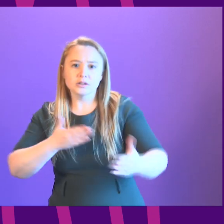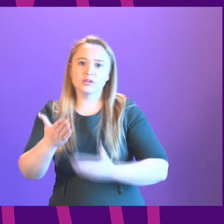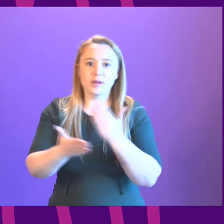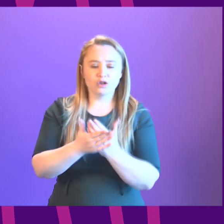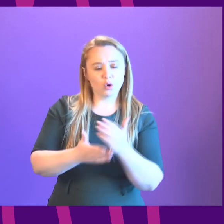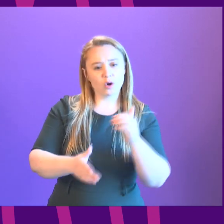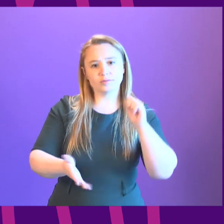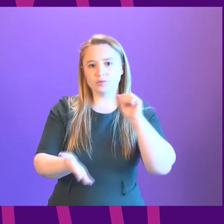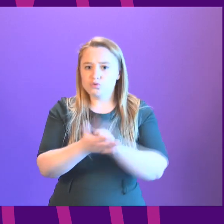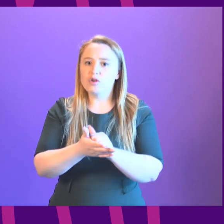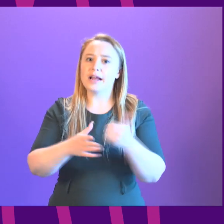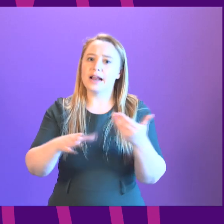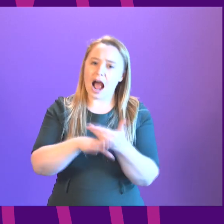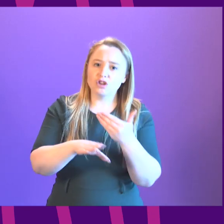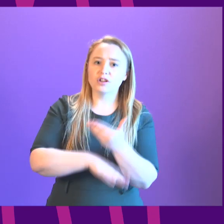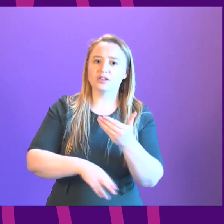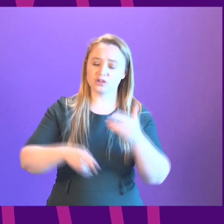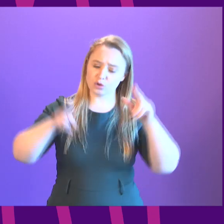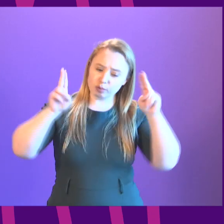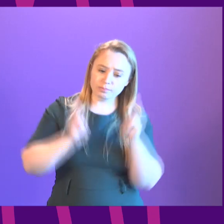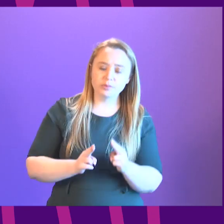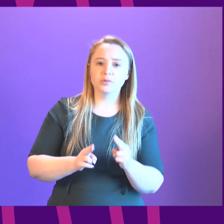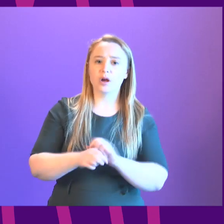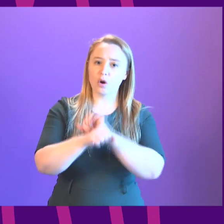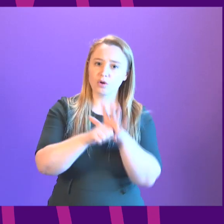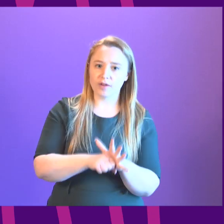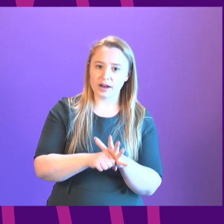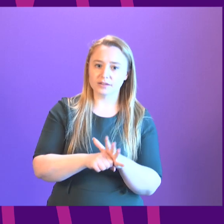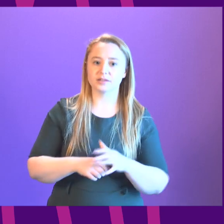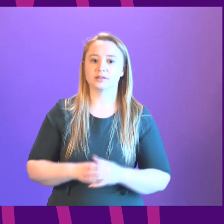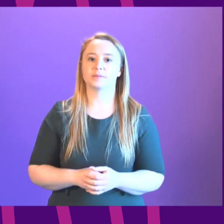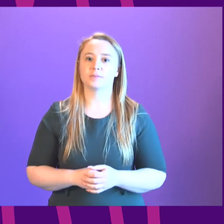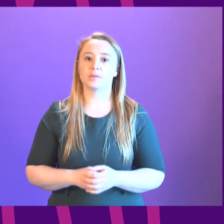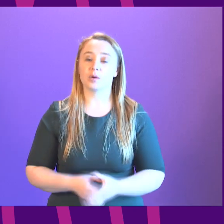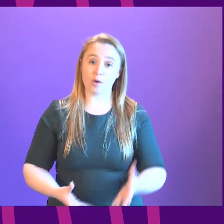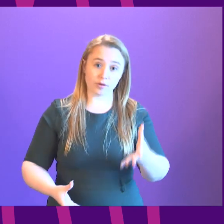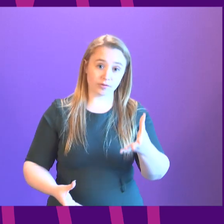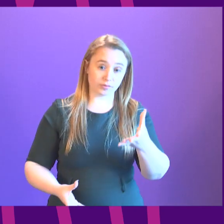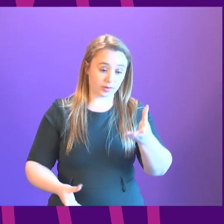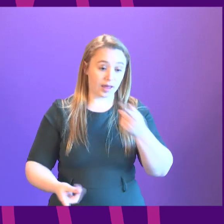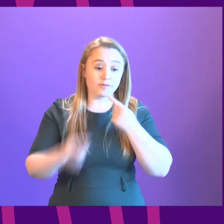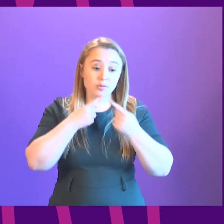to suppress it. We will learn more and I will share as much as we know with the public as openly as possible.